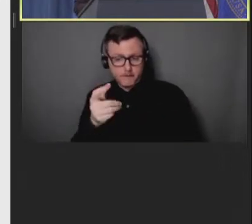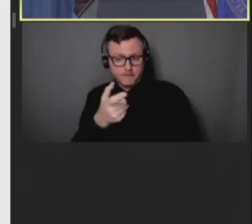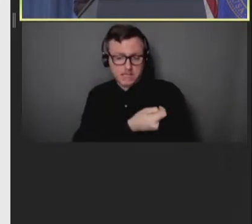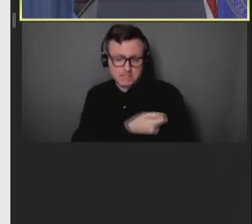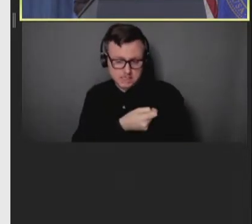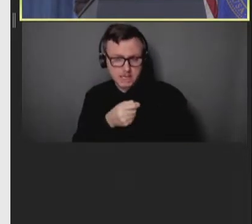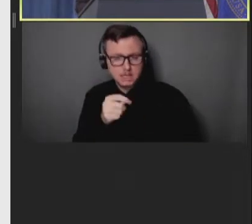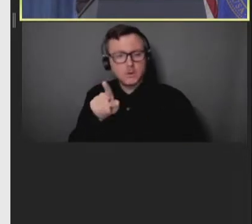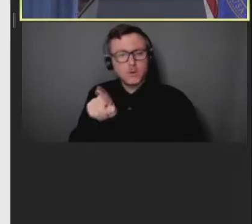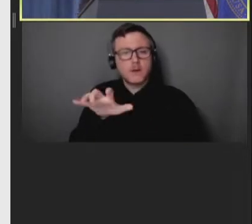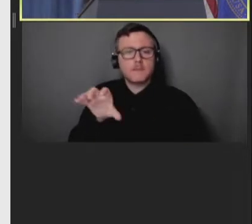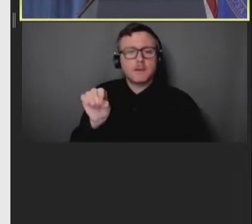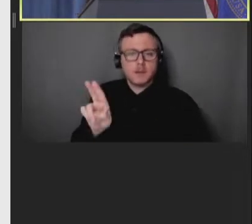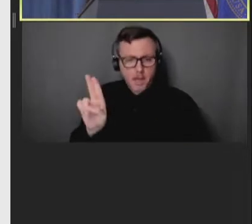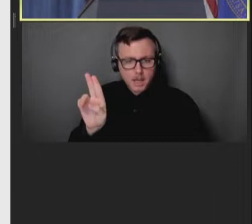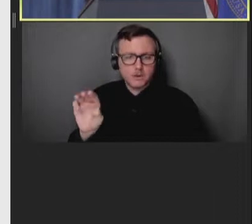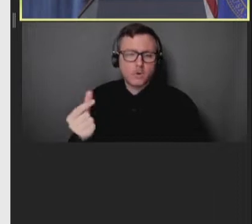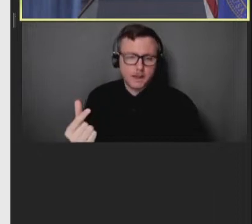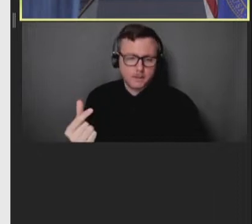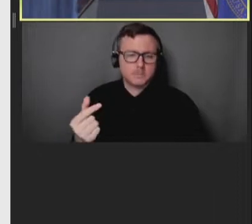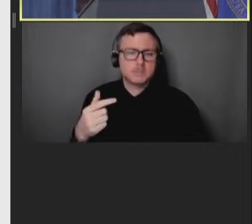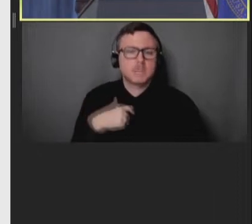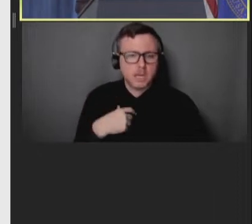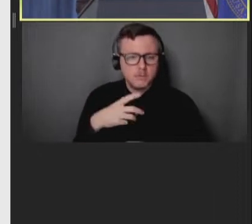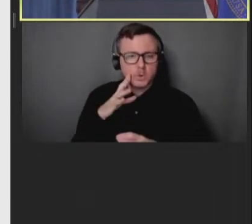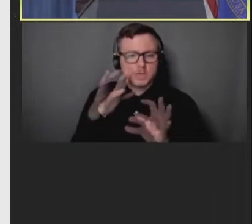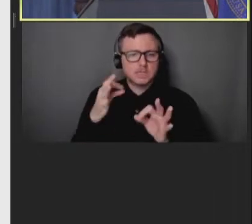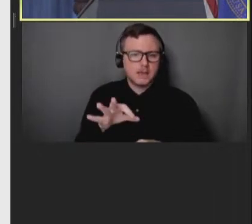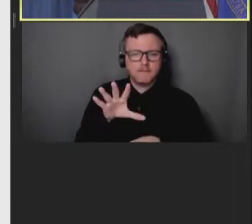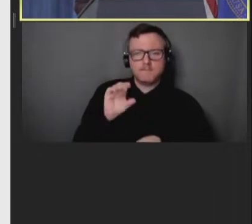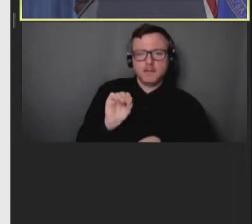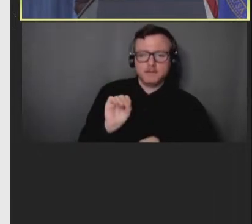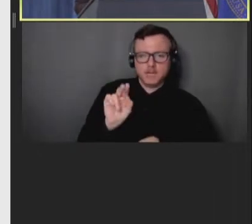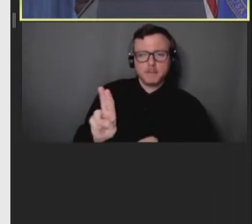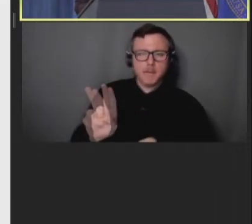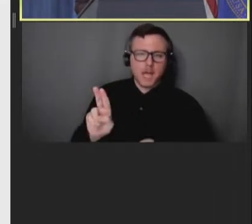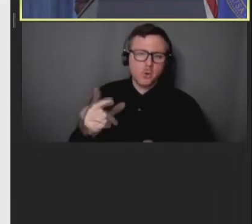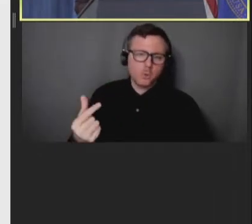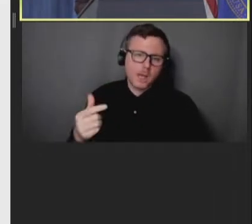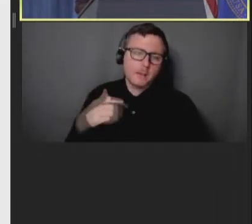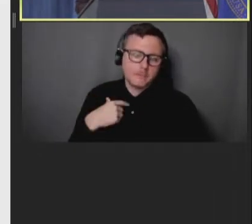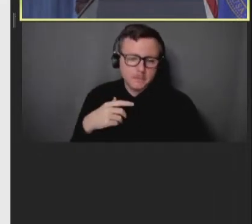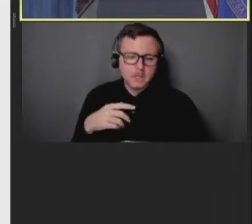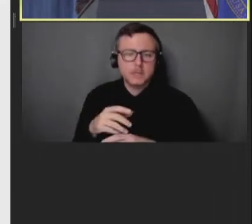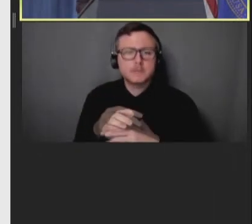deciding to go with a 50 microgram dose. The second stage was the Janssen boost,